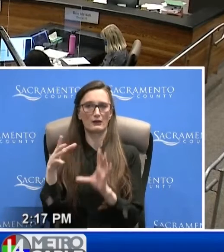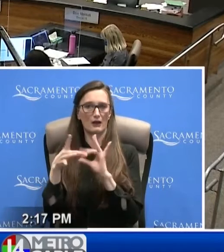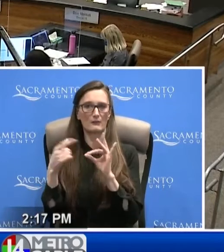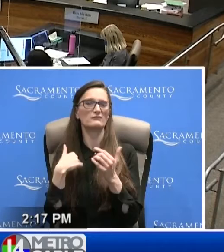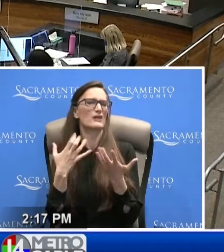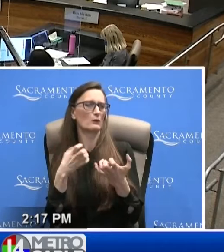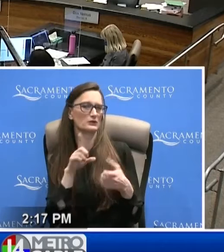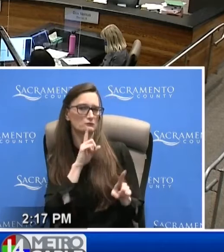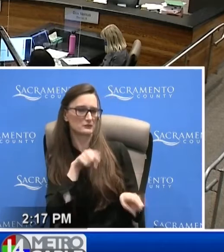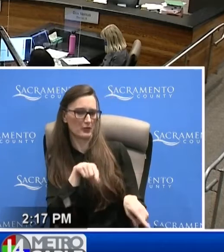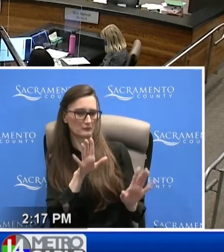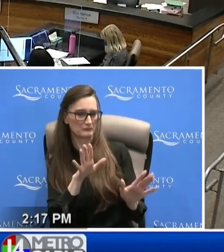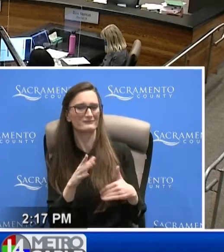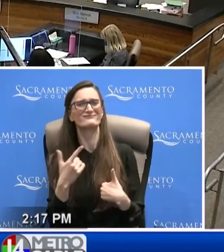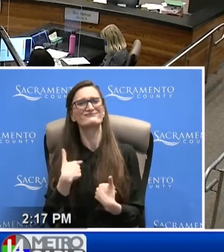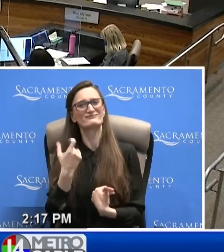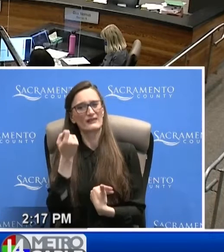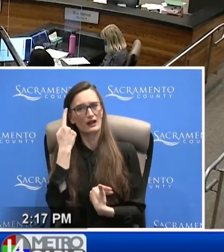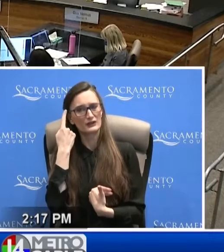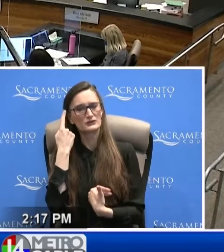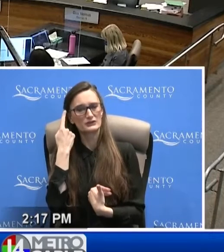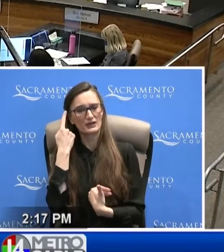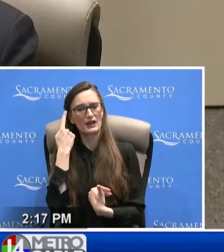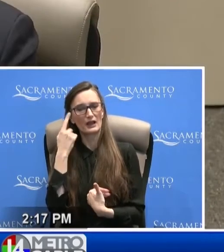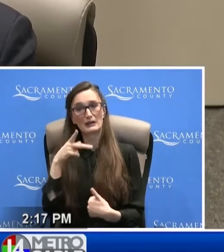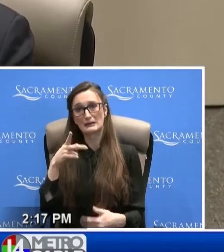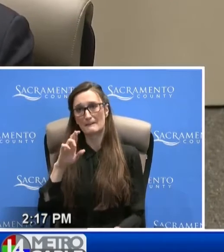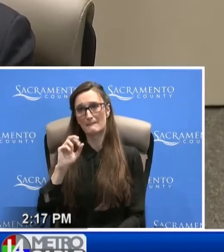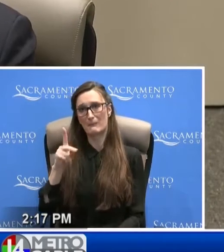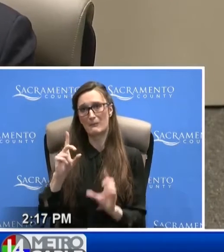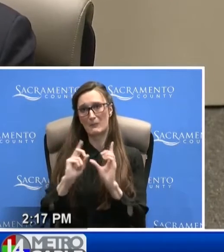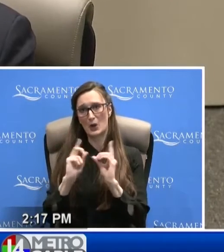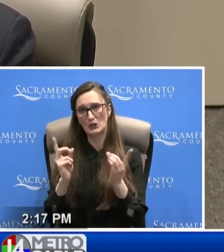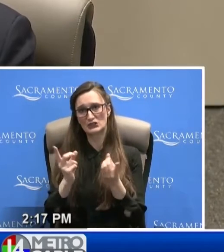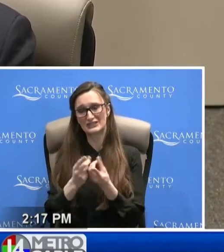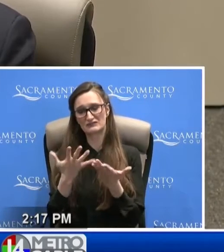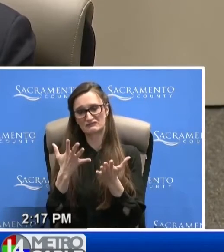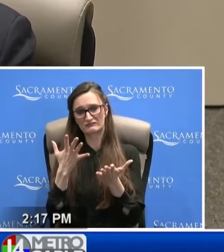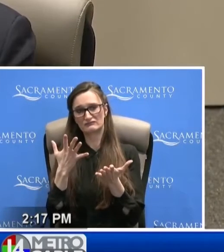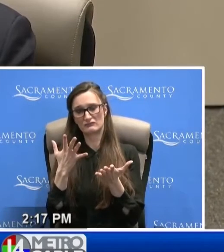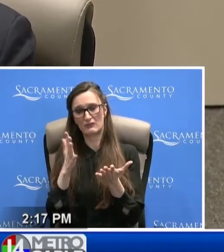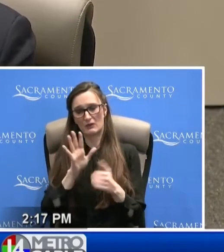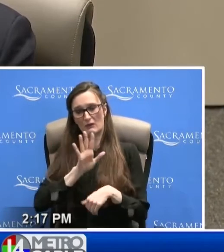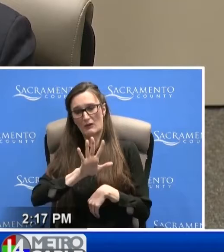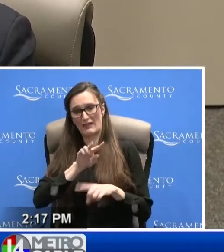Um, well, I understand the Park District sees that potential development